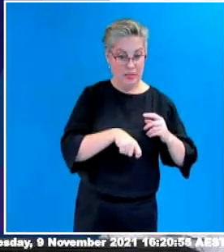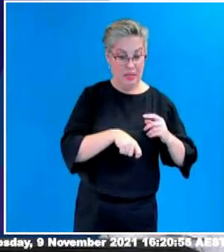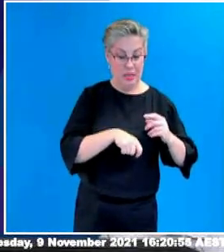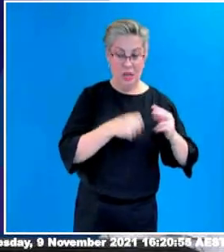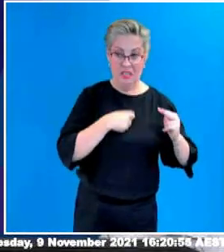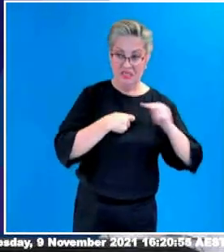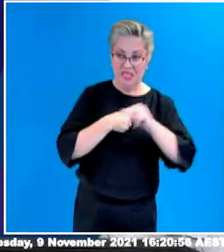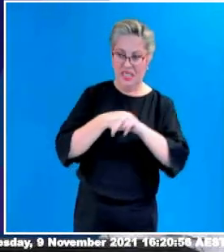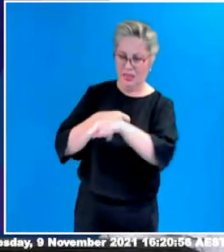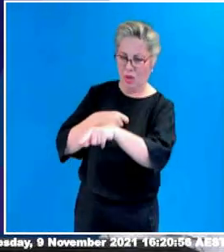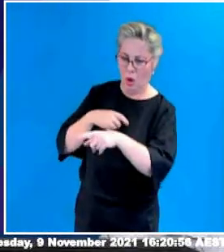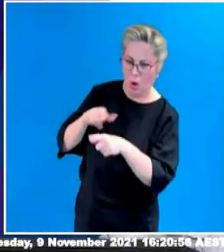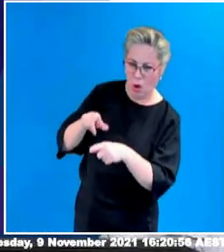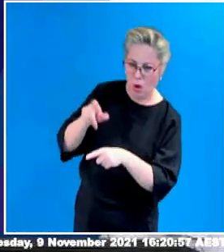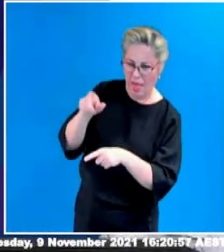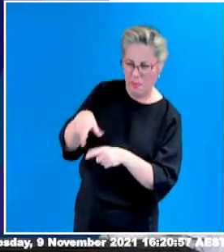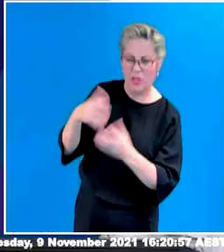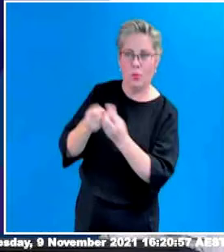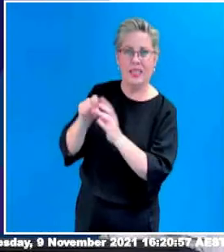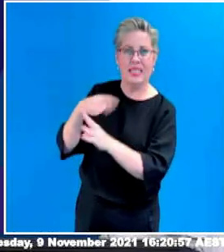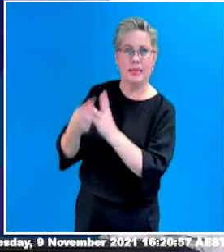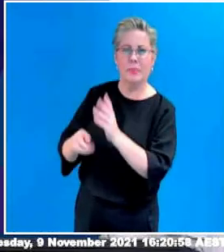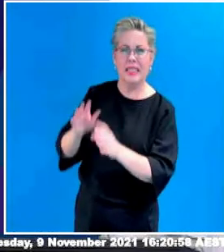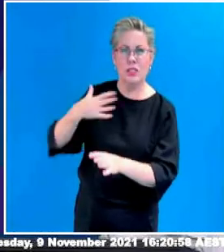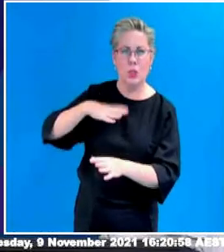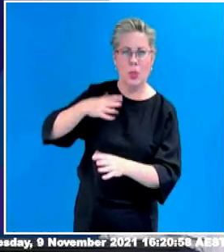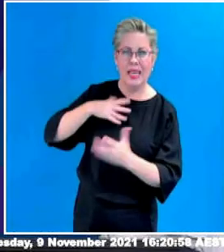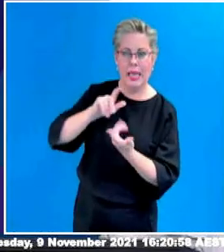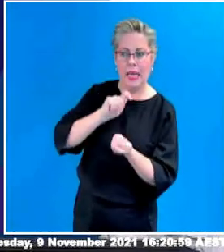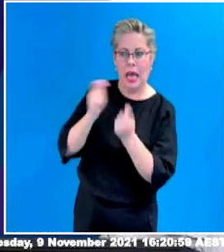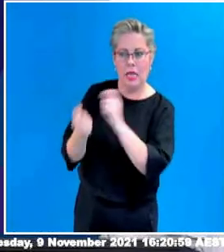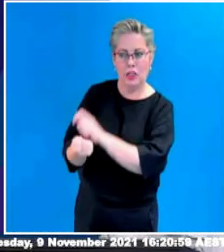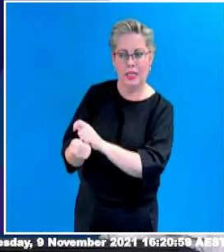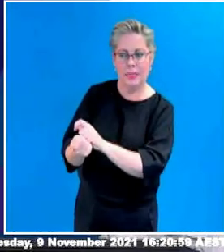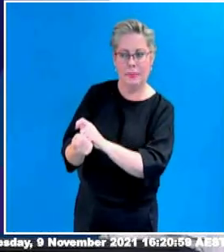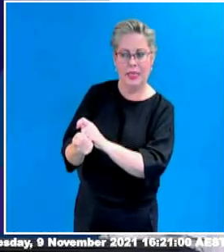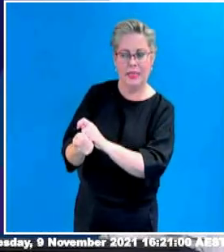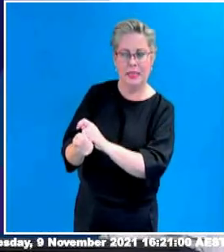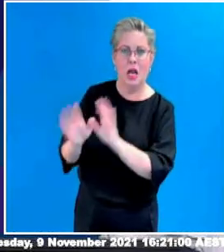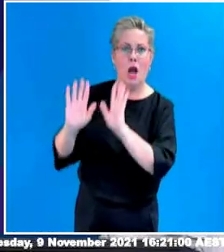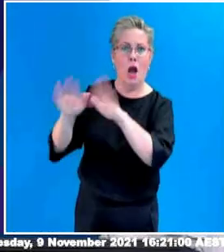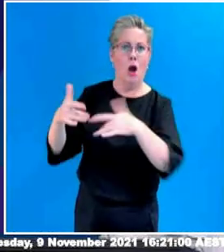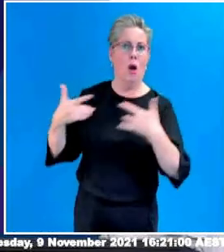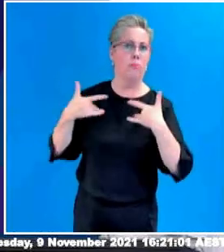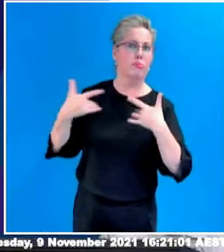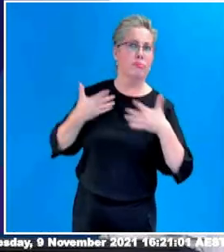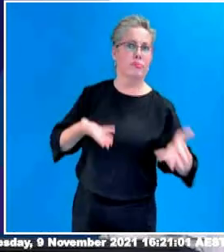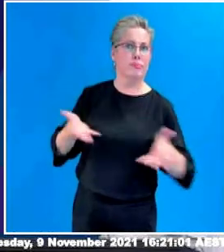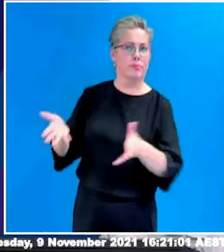you wouldn't be --- (overspeaking) --- I didn't quite understand that part. I'm sorry, Commissioner, I'm not being very clear.